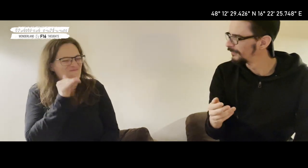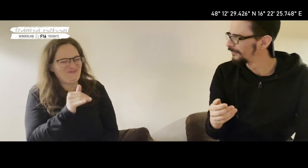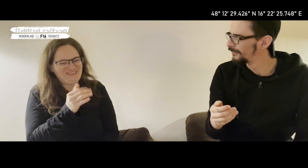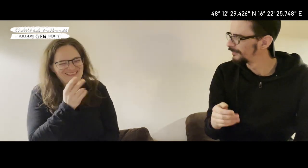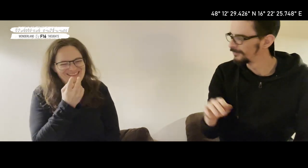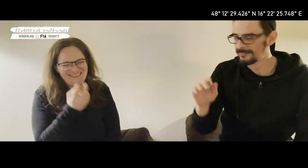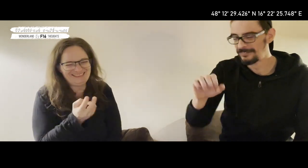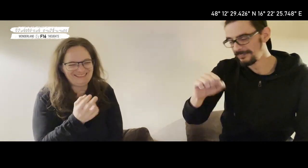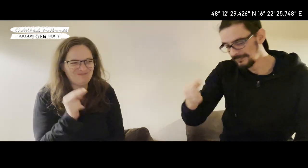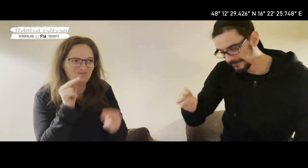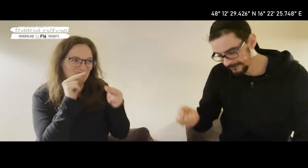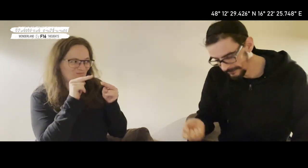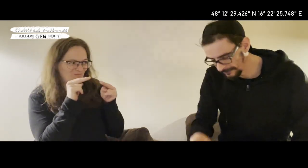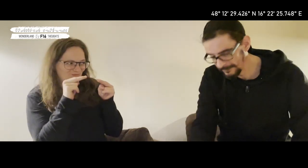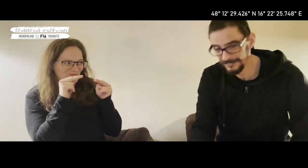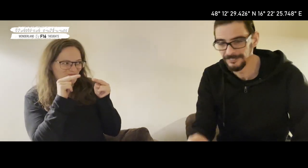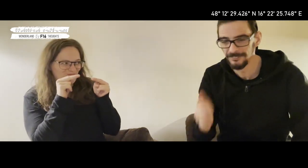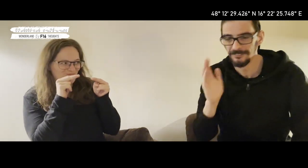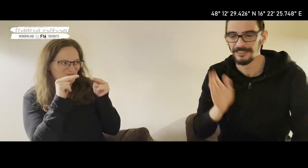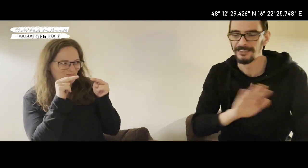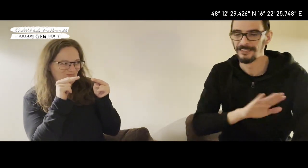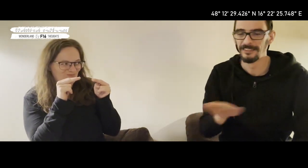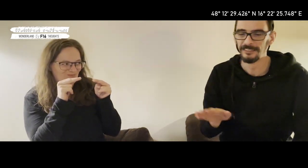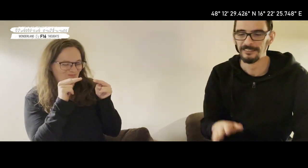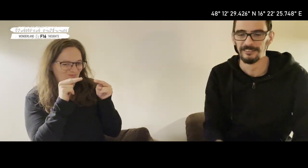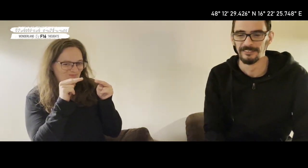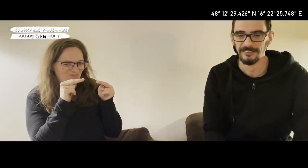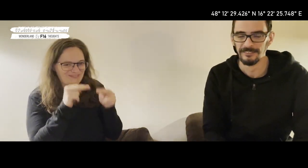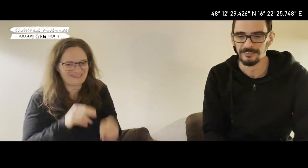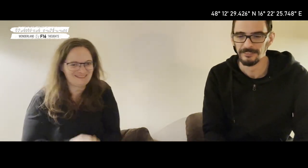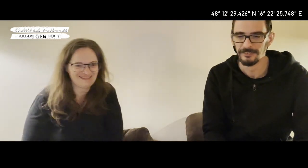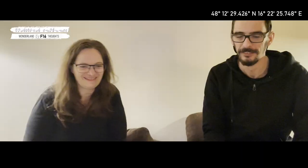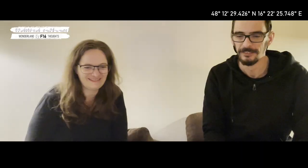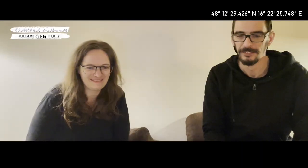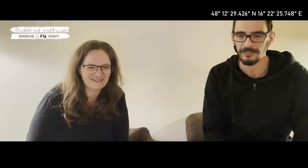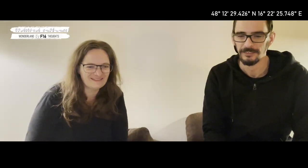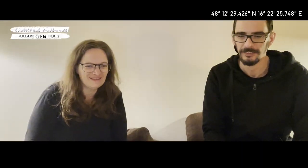Yes, what's the point of sitting opposite him, so that endless staring takes place?!